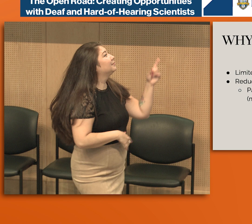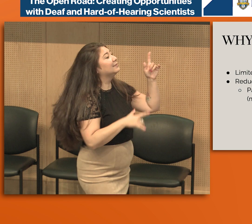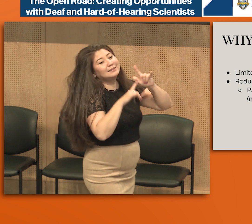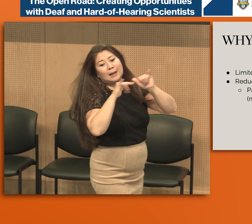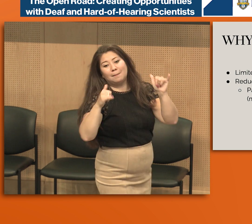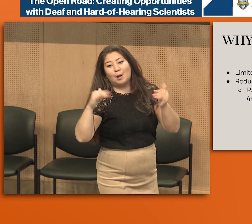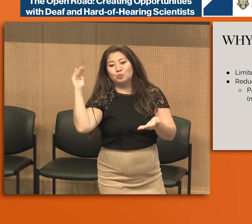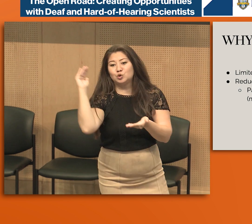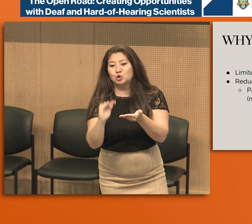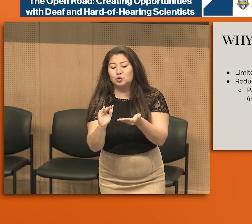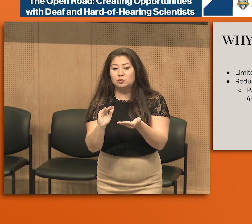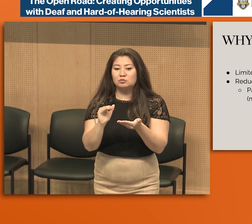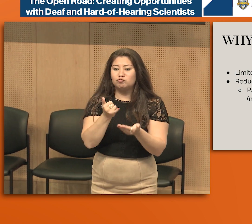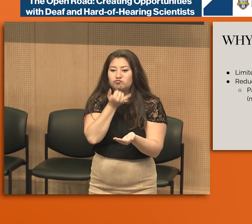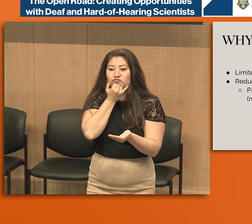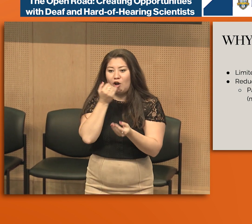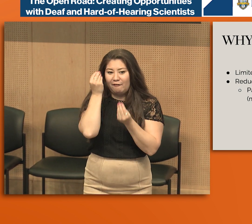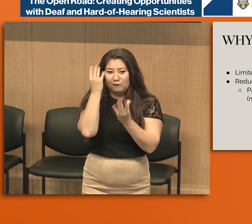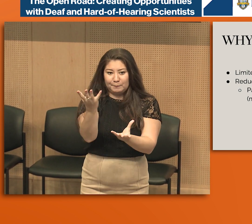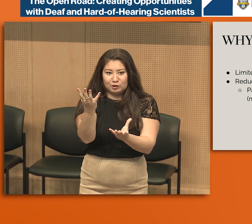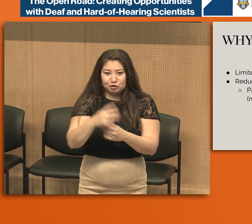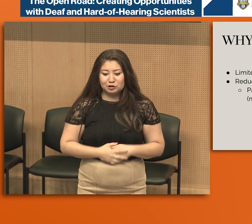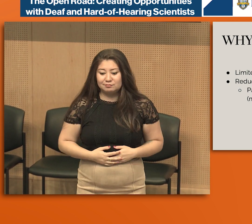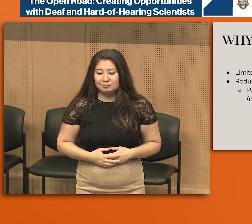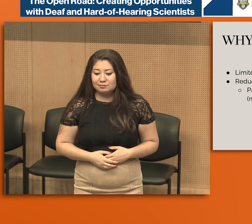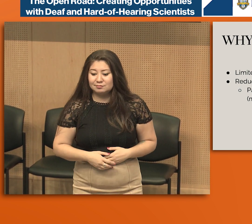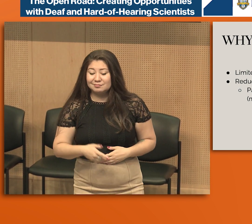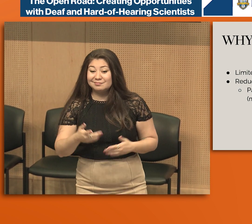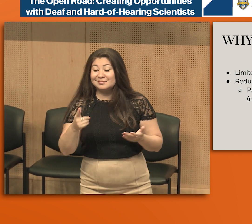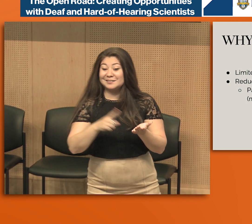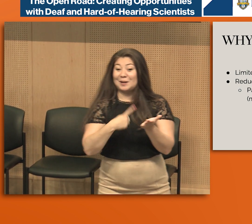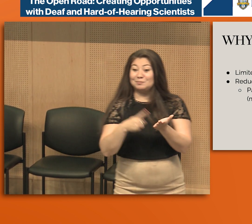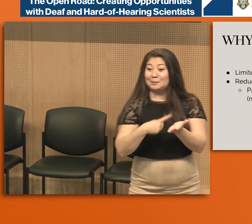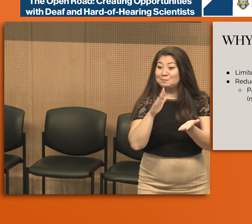So, another goal of ours was to reduce disinformation.